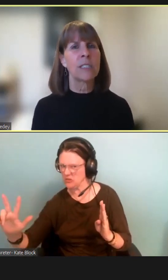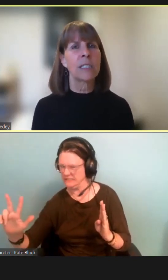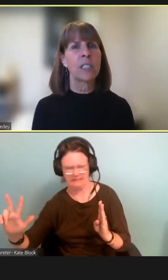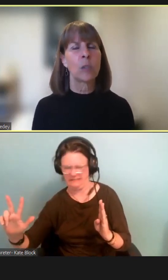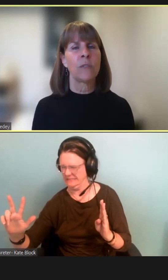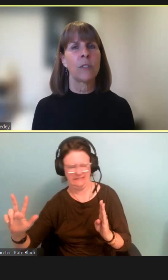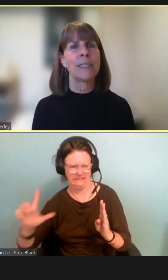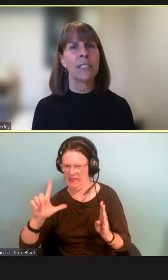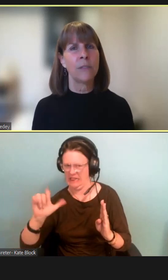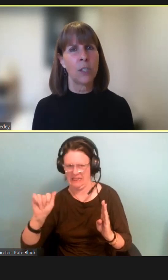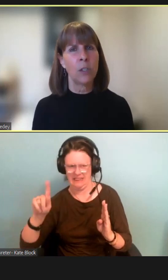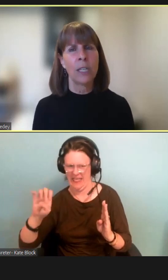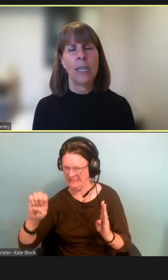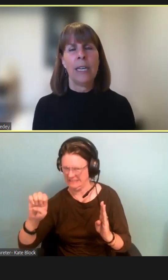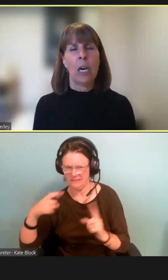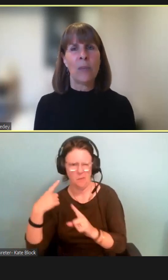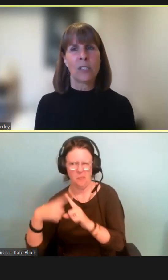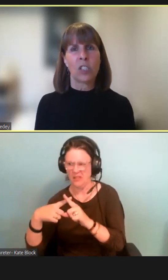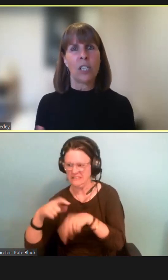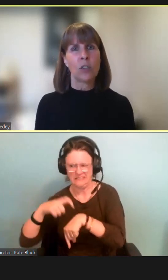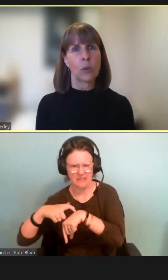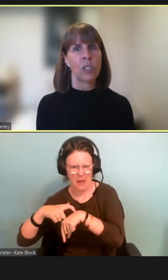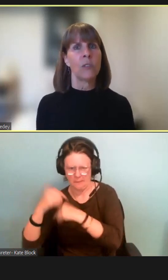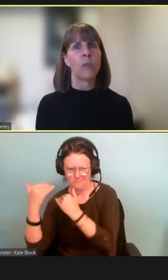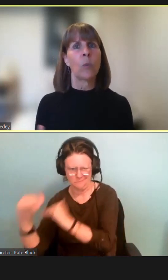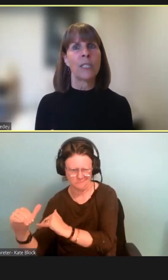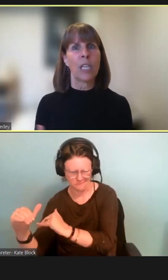going to be very diff difficult um as the child switching from one type of